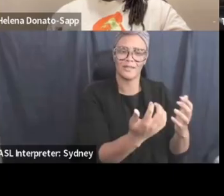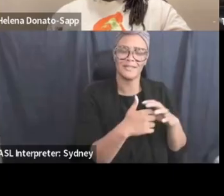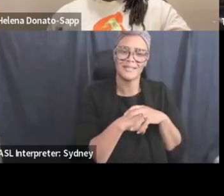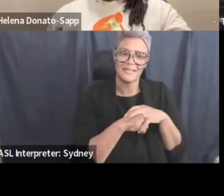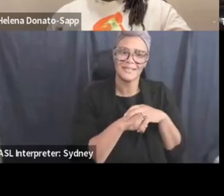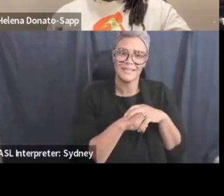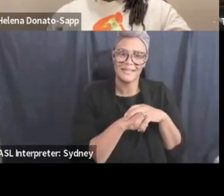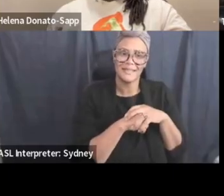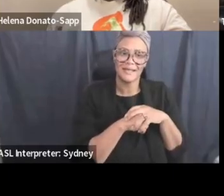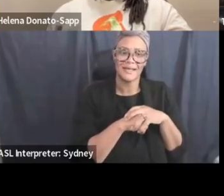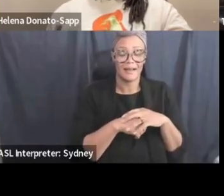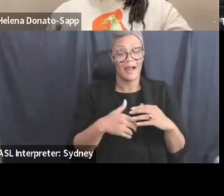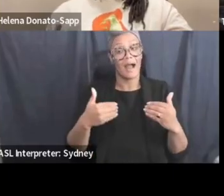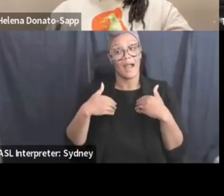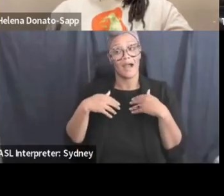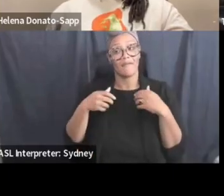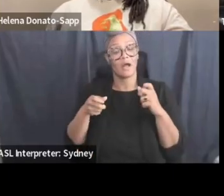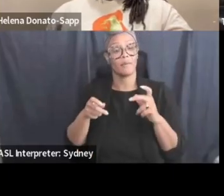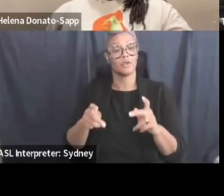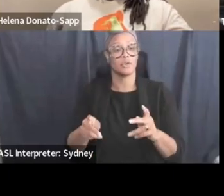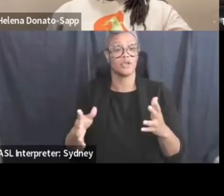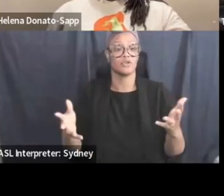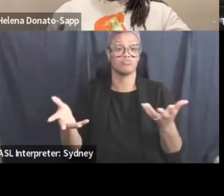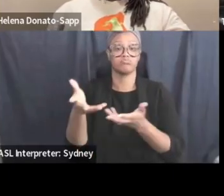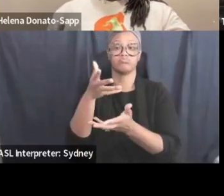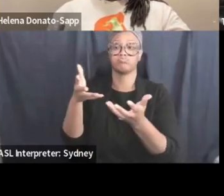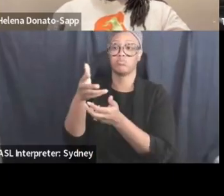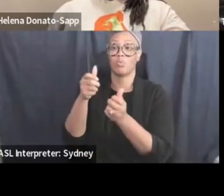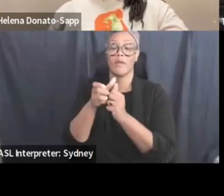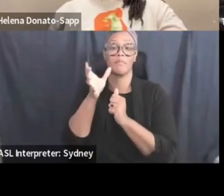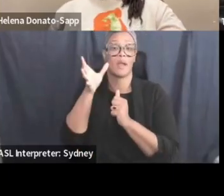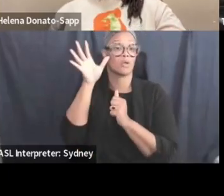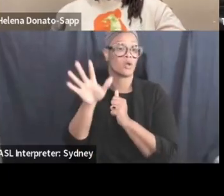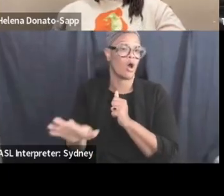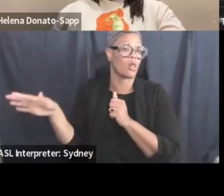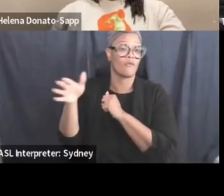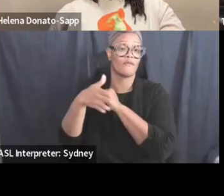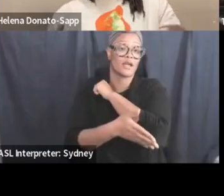be with parents all around the country in Puerto Rico, a number of black parents. And for black